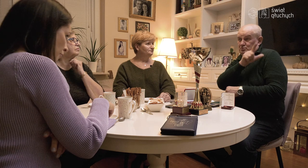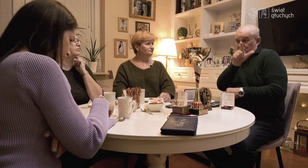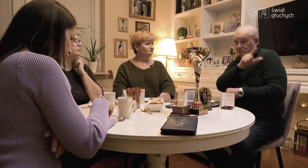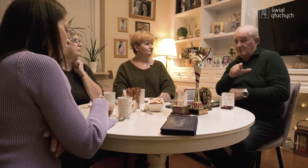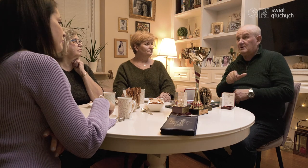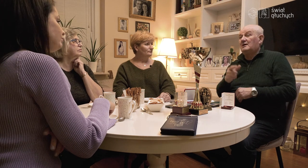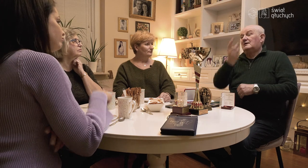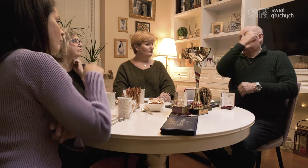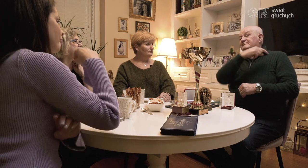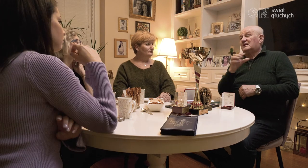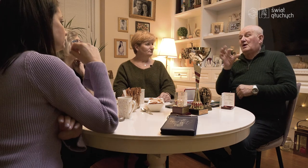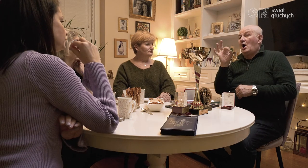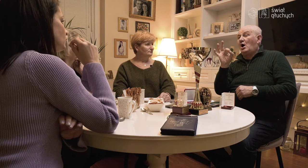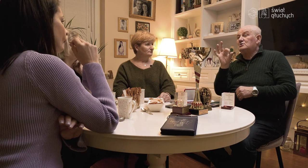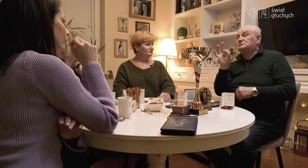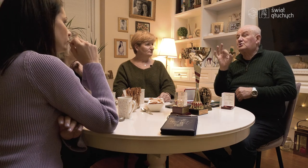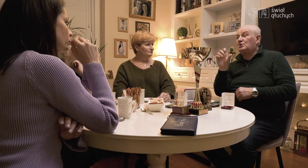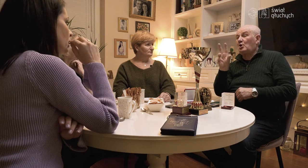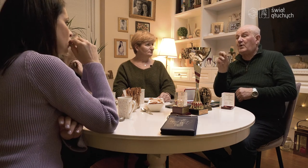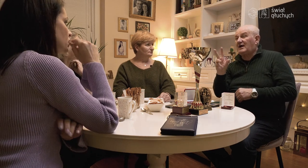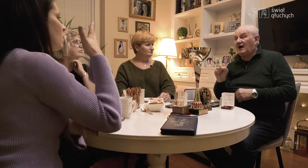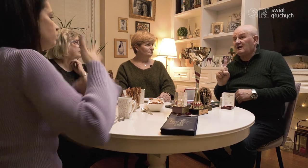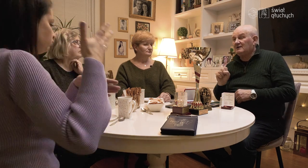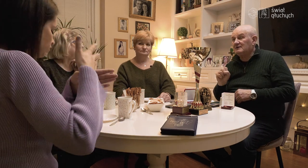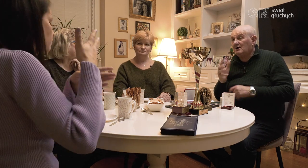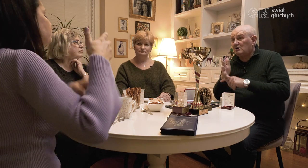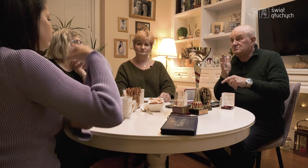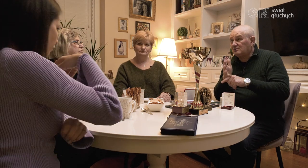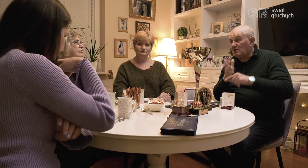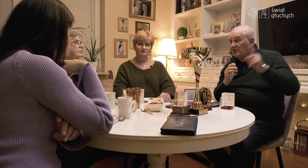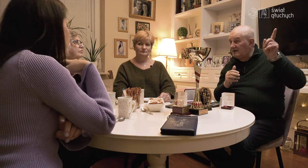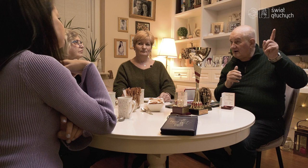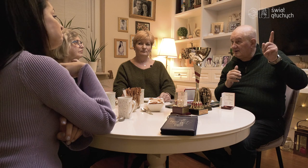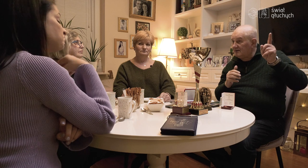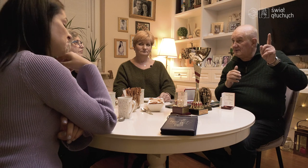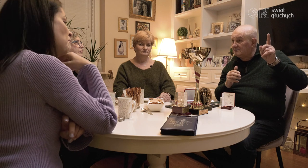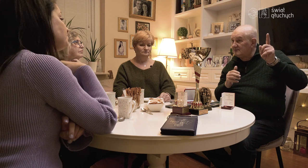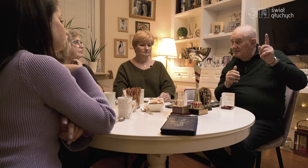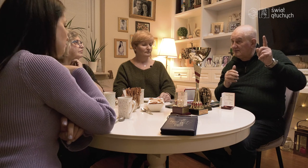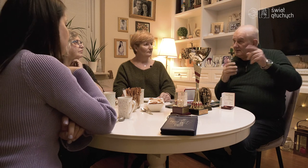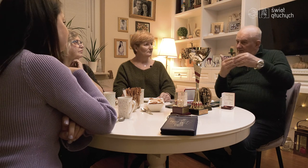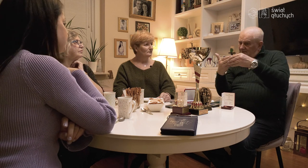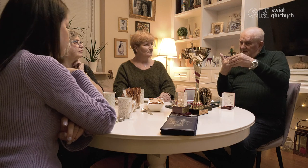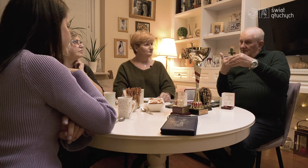Later in the second grade we went to Ostrołęka.